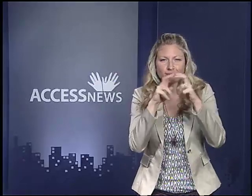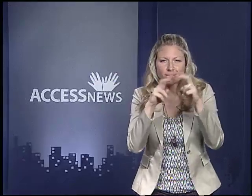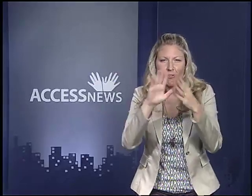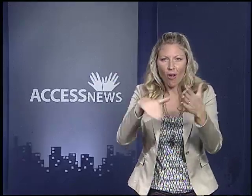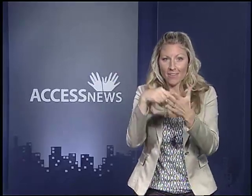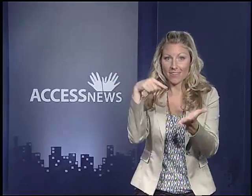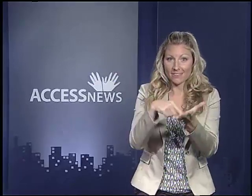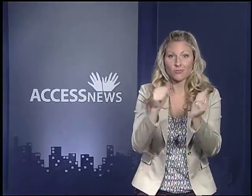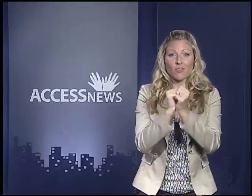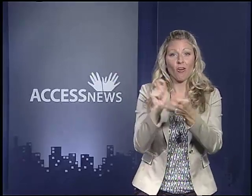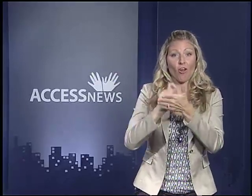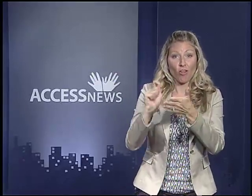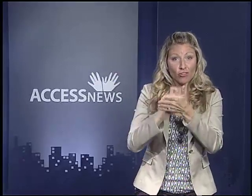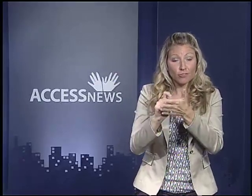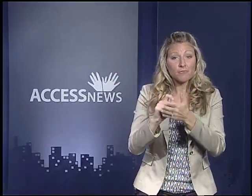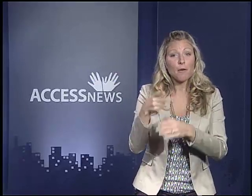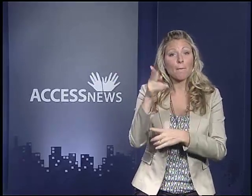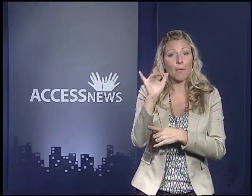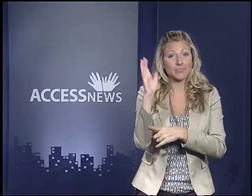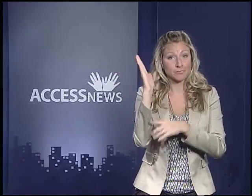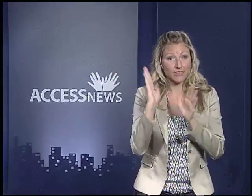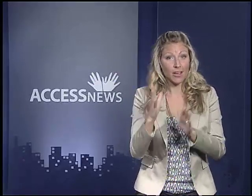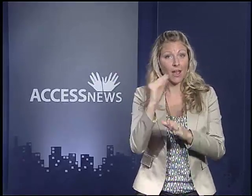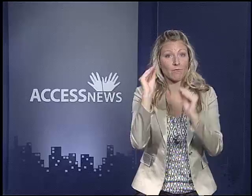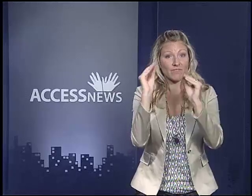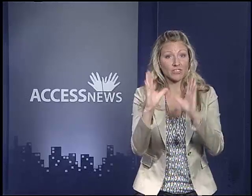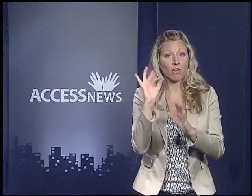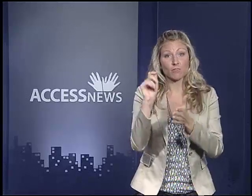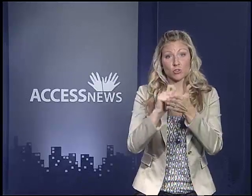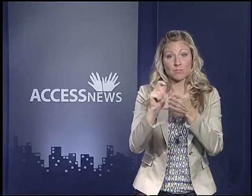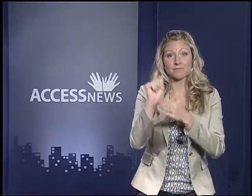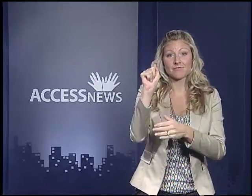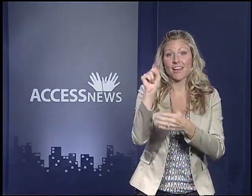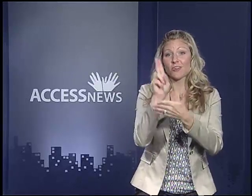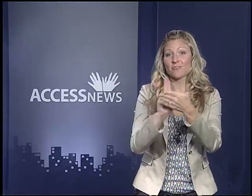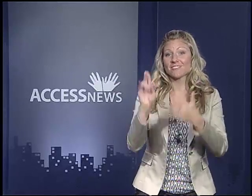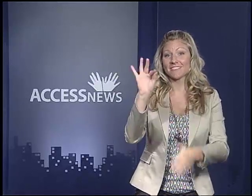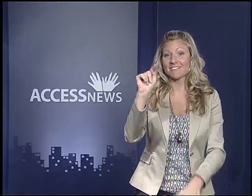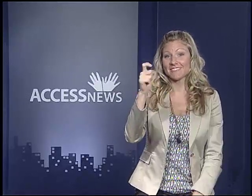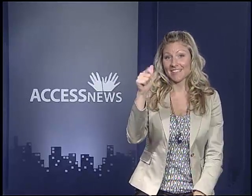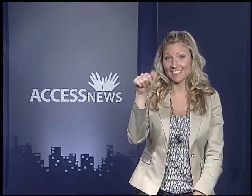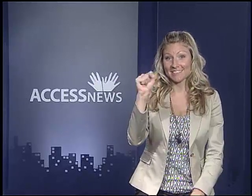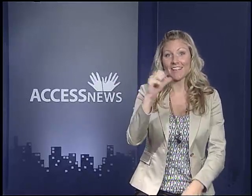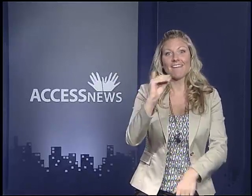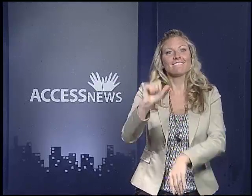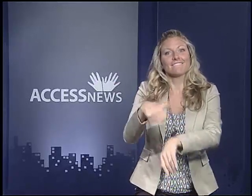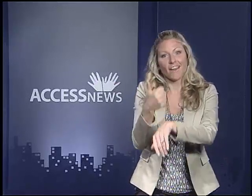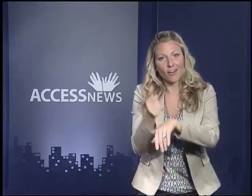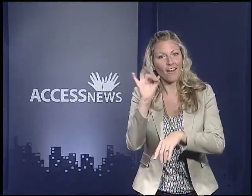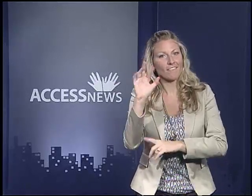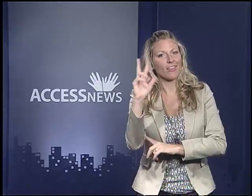We are pleased to explore all this and more with author, public speaker, and Professor of Journalism at the University